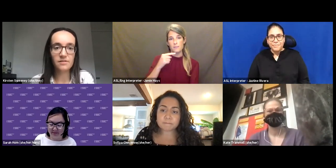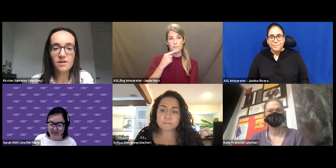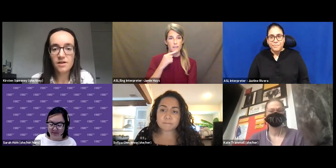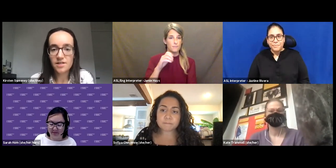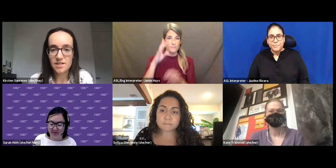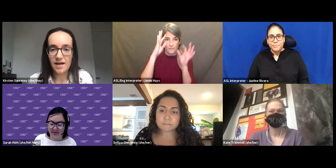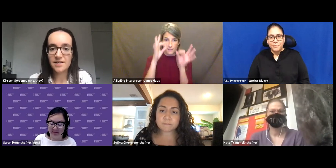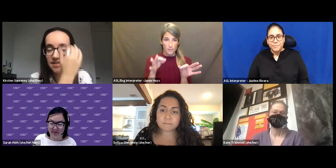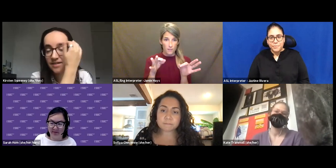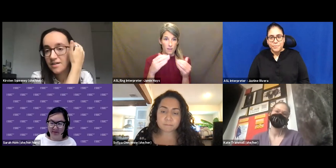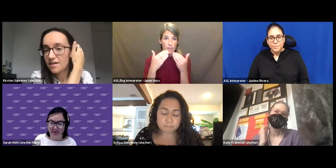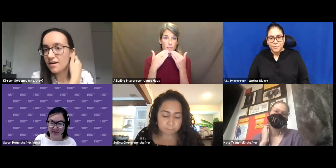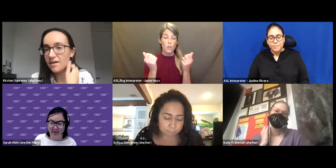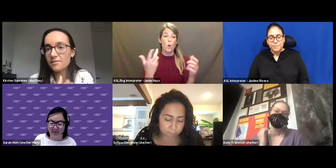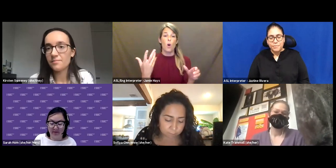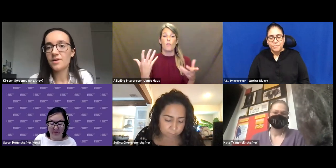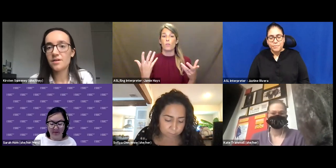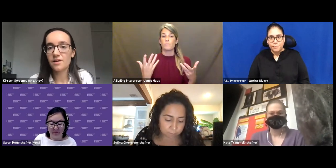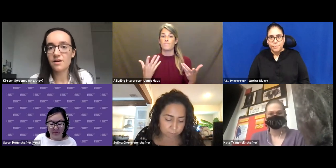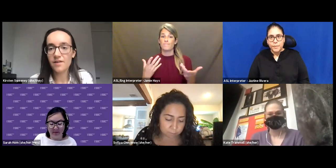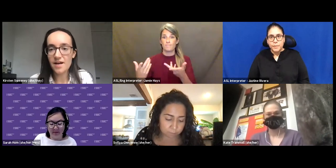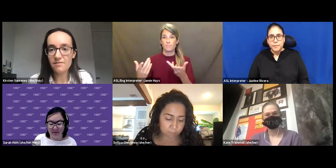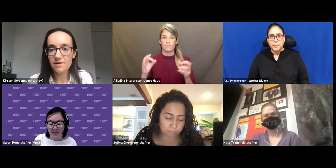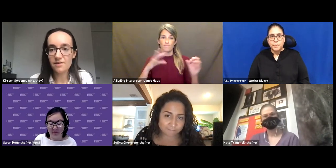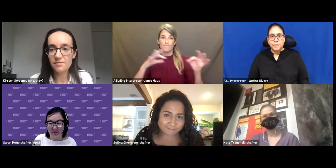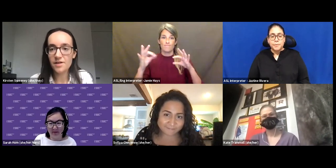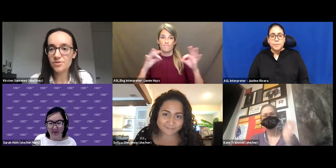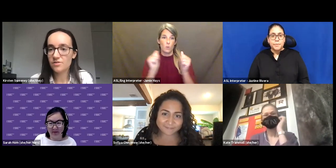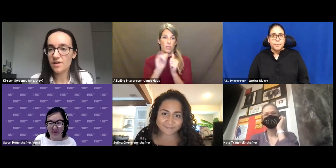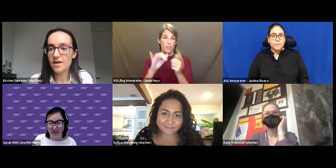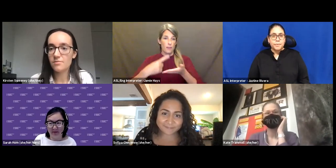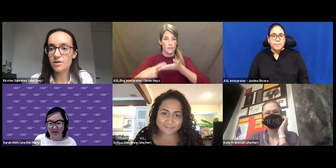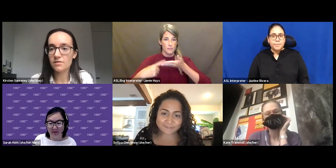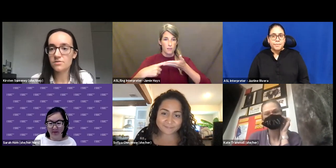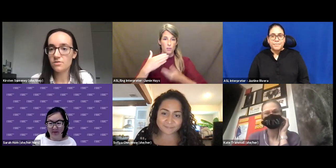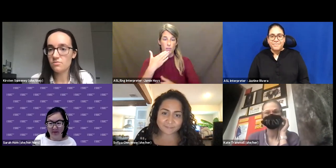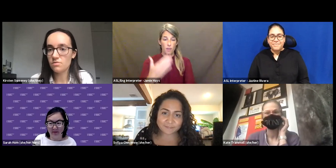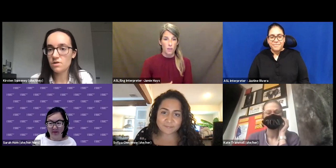in to that. All right, I want to make sure that anyone else who